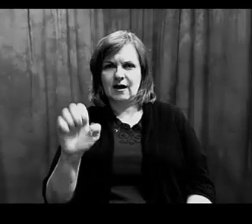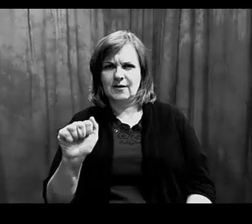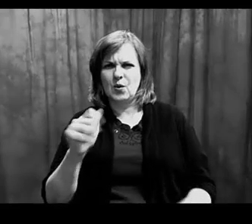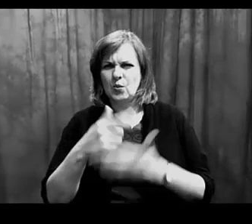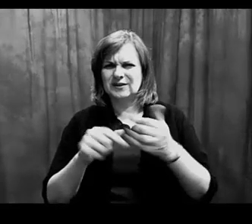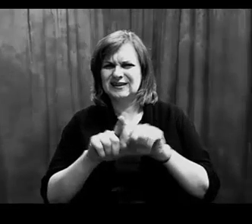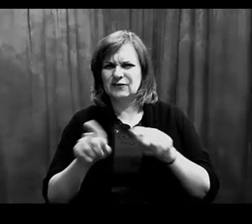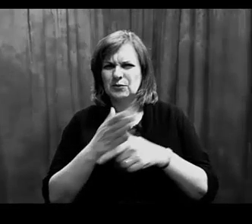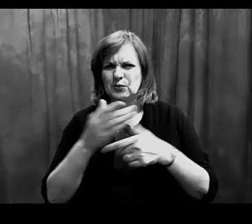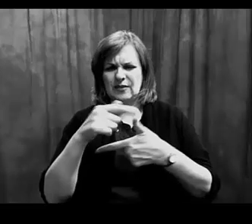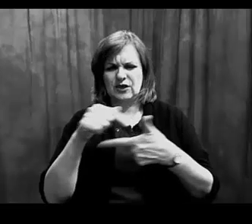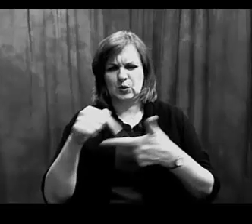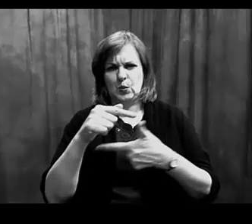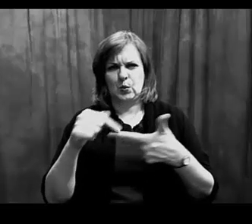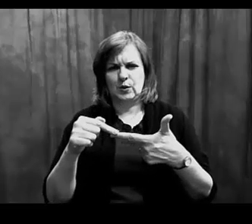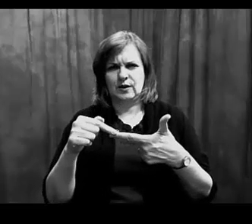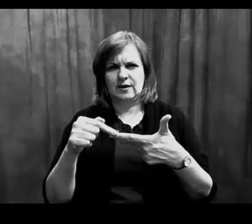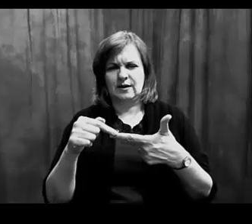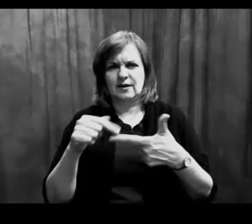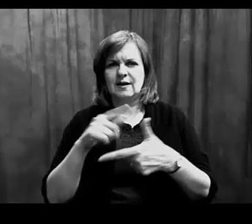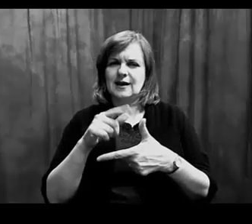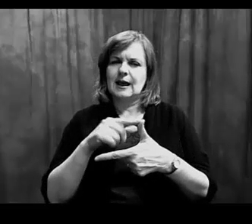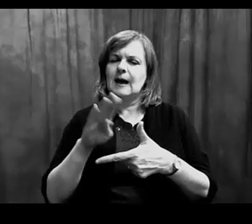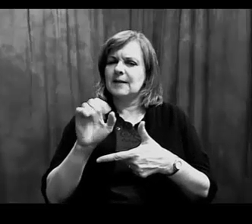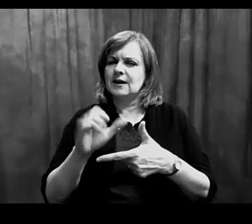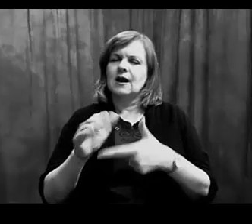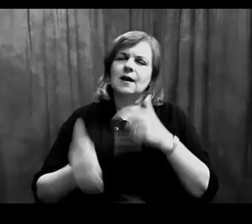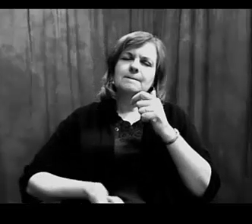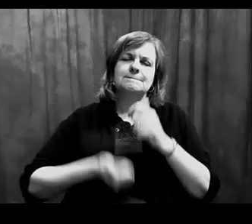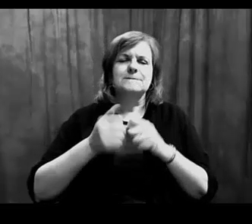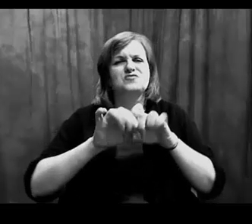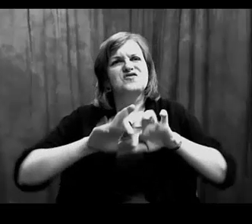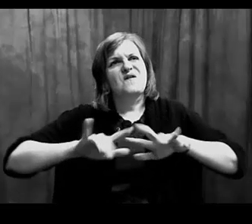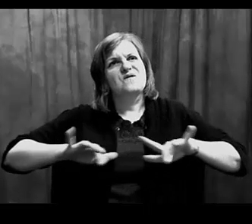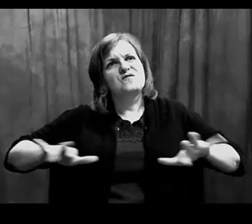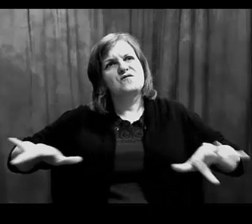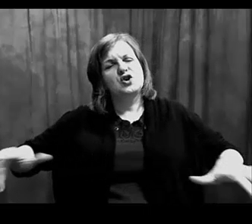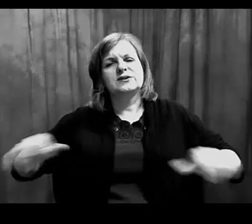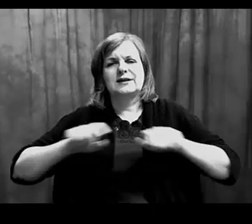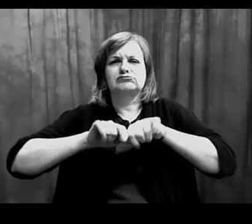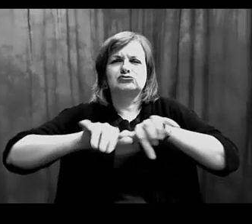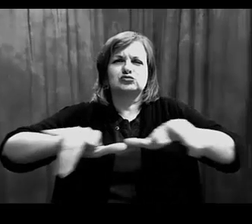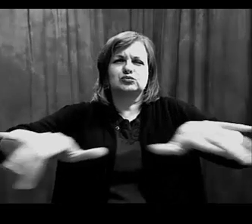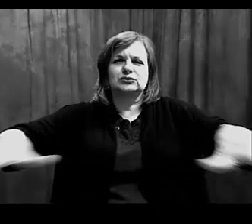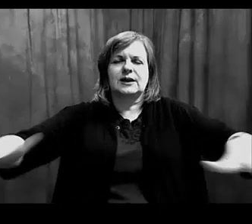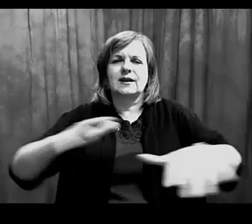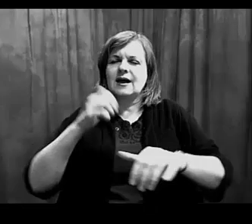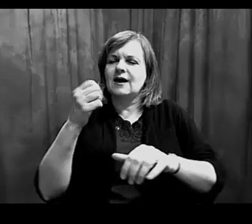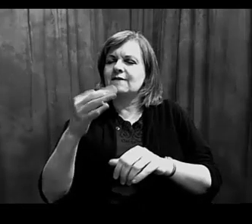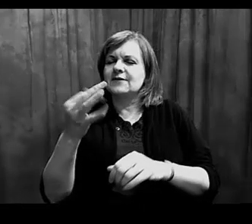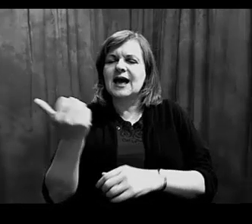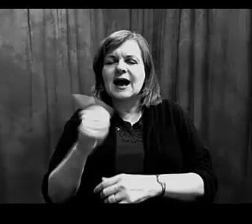and eukaryotes I mentioned prokaryotes to you before prokaryote were bacteria